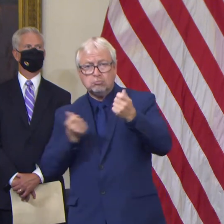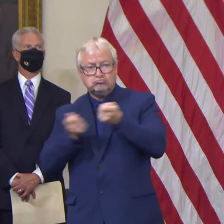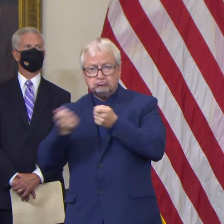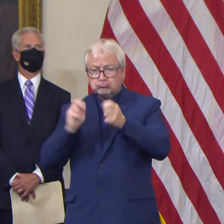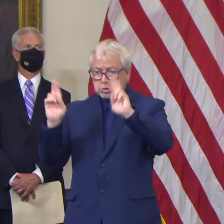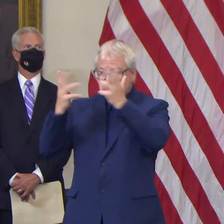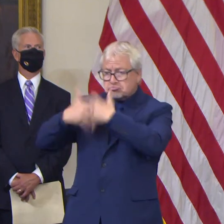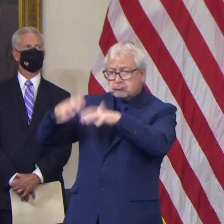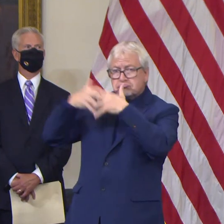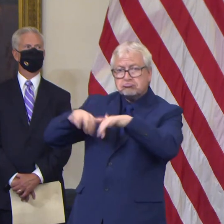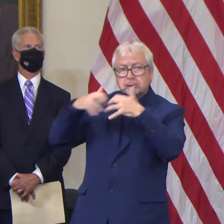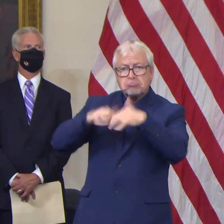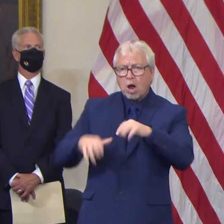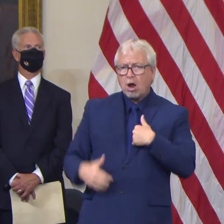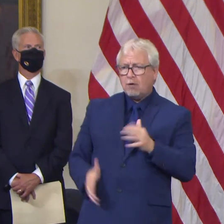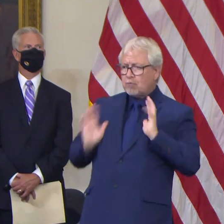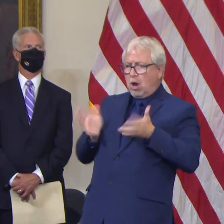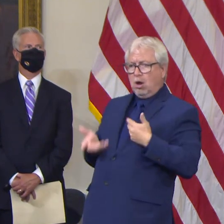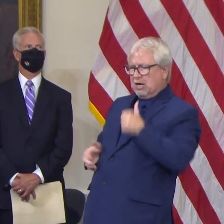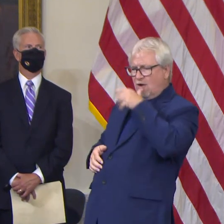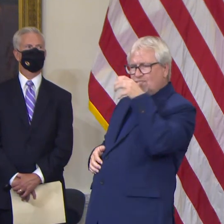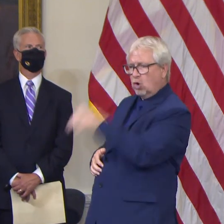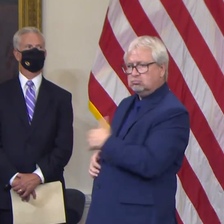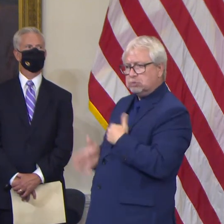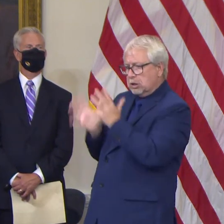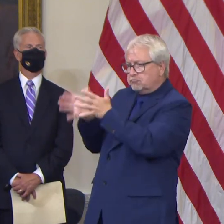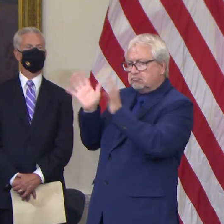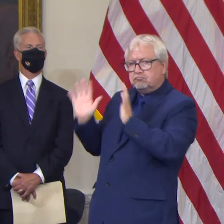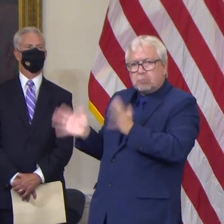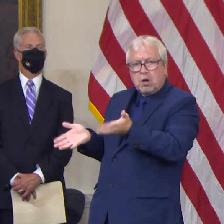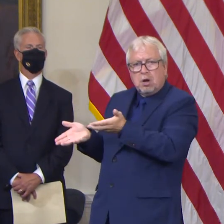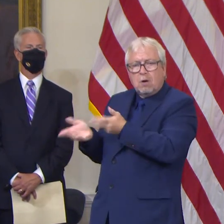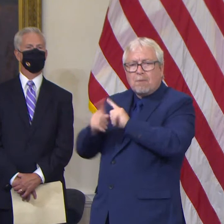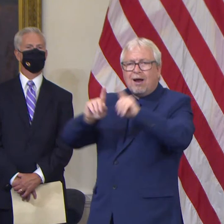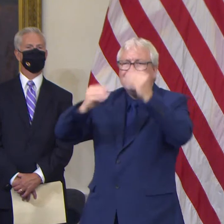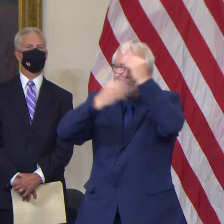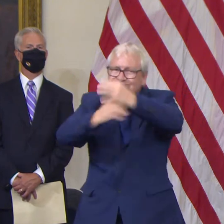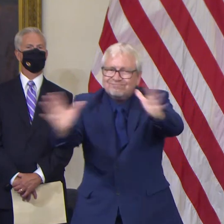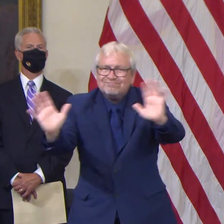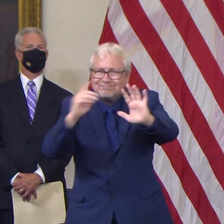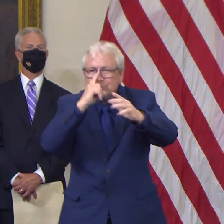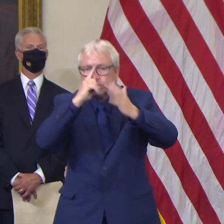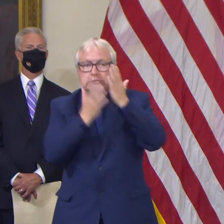If the local Health Department has the capacity and is doing a job, we don't necessarily want to upset the apple cart.